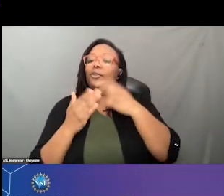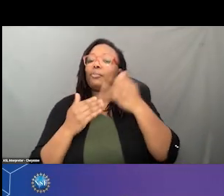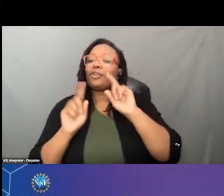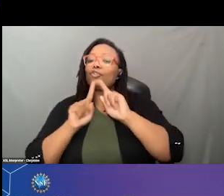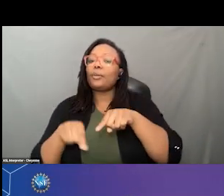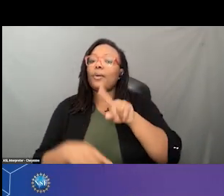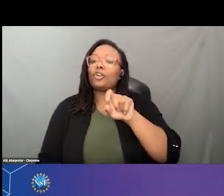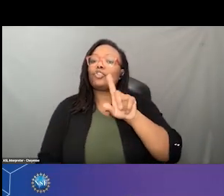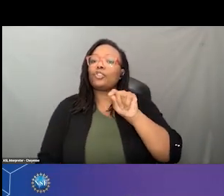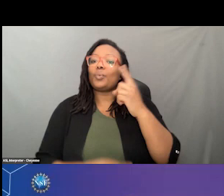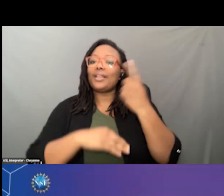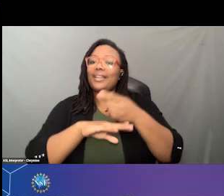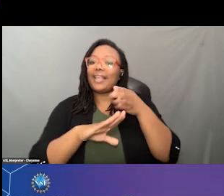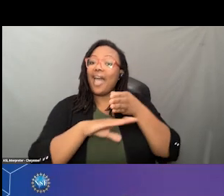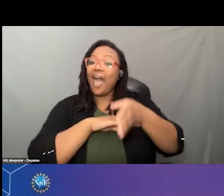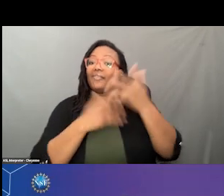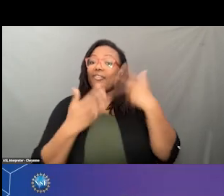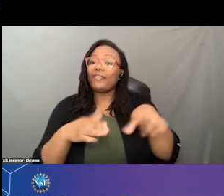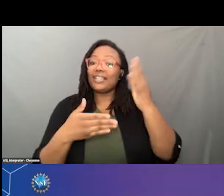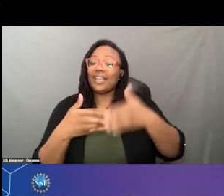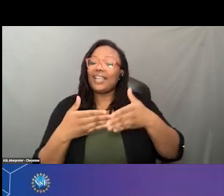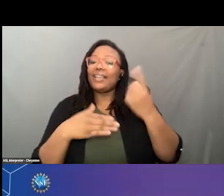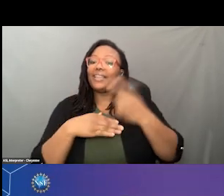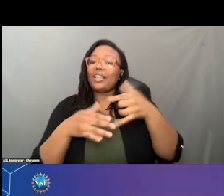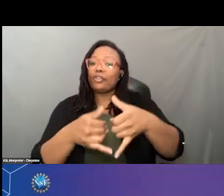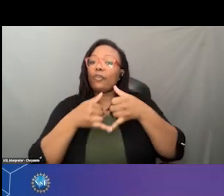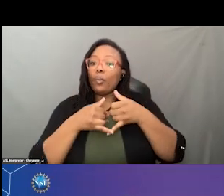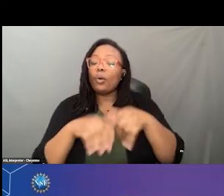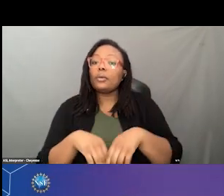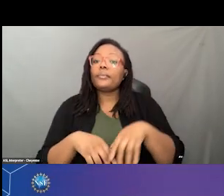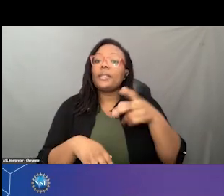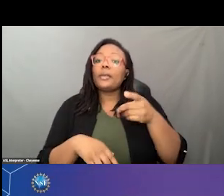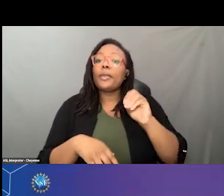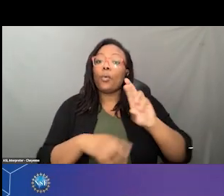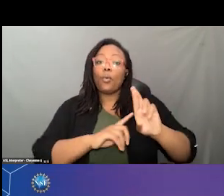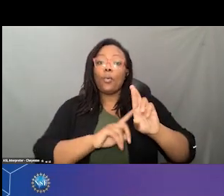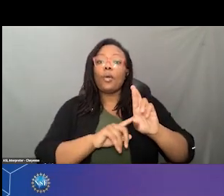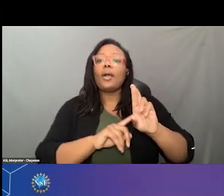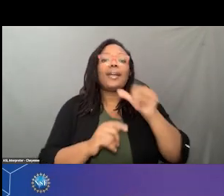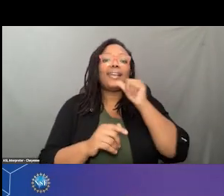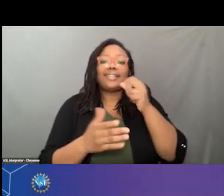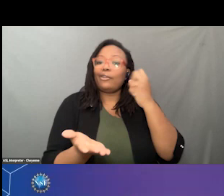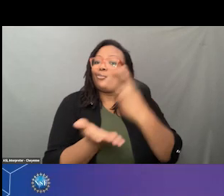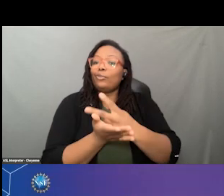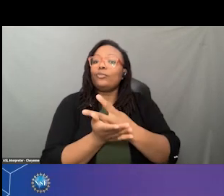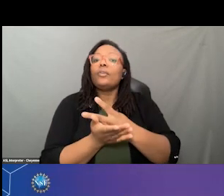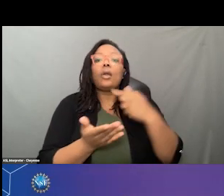It is 120 days after the end date of the award. The POR is not approved.